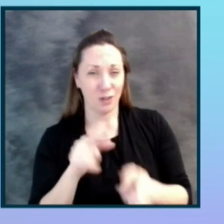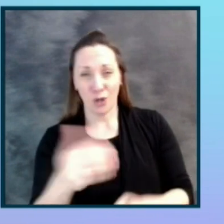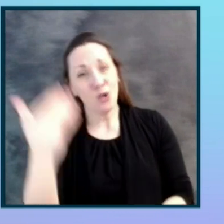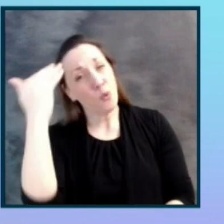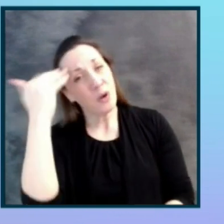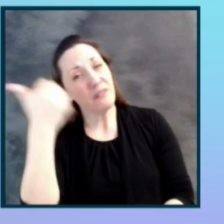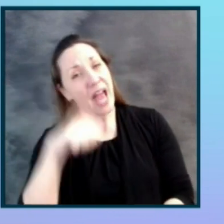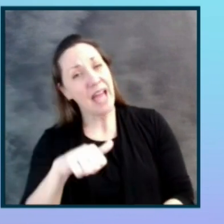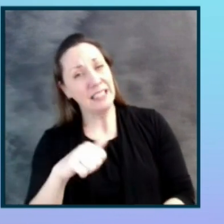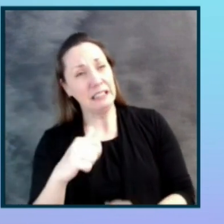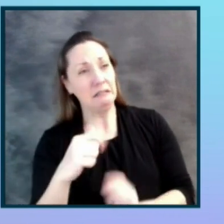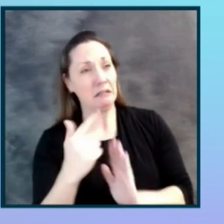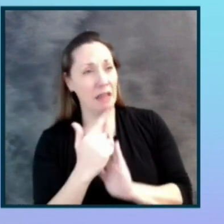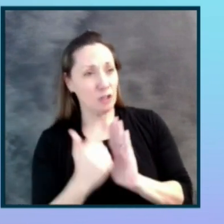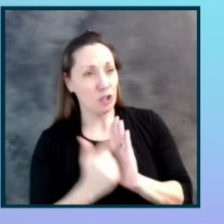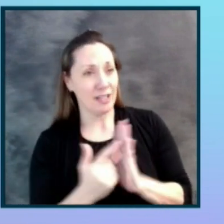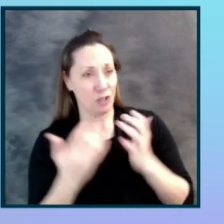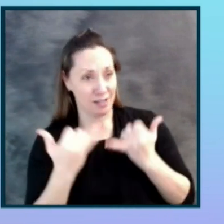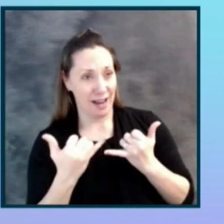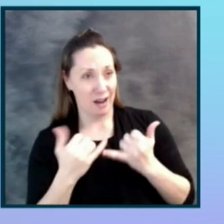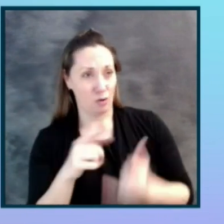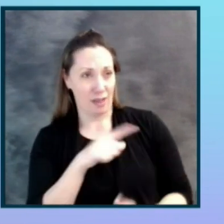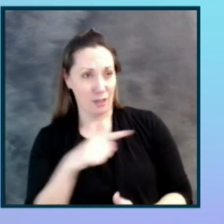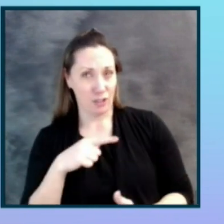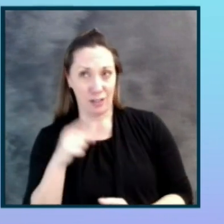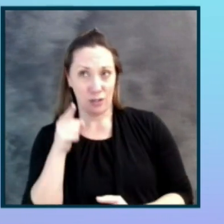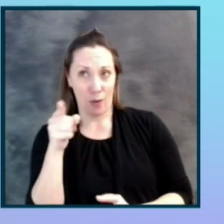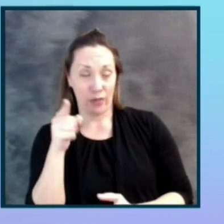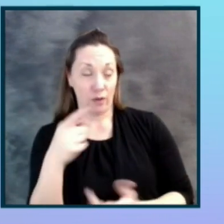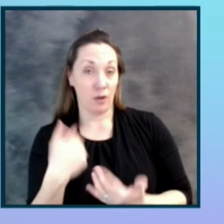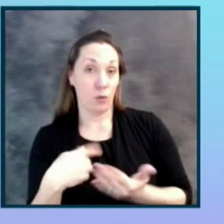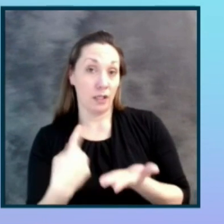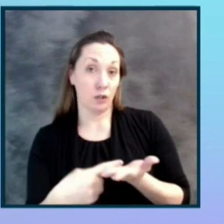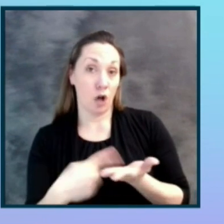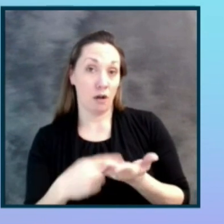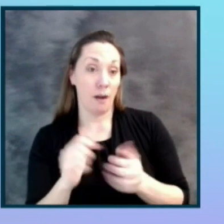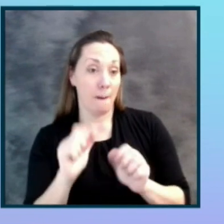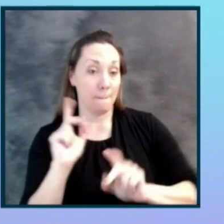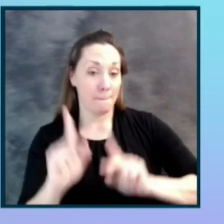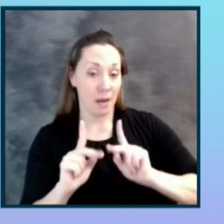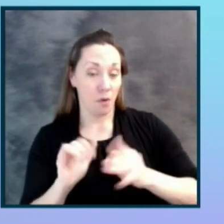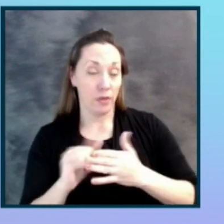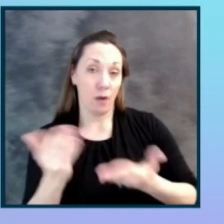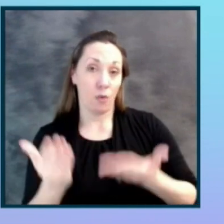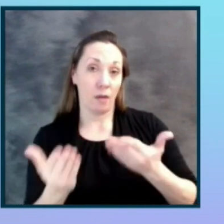that we can talk to our people that we might have influence on about?